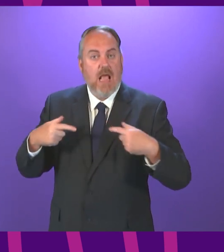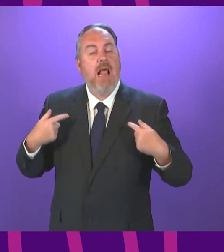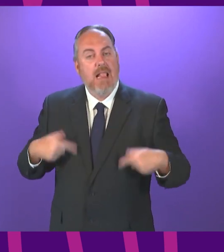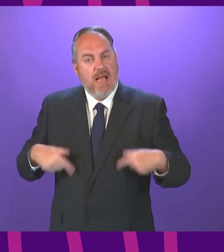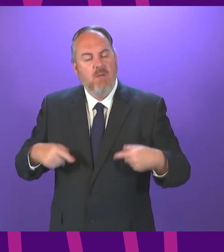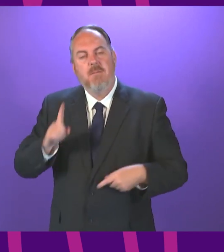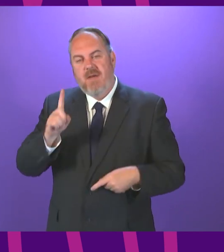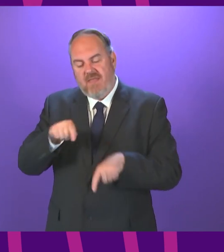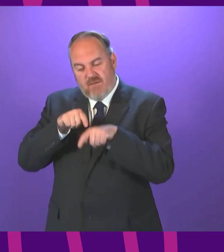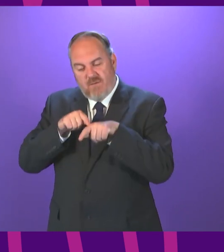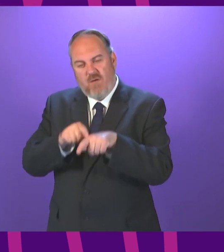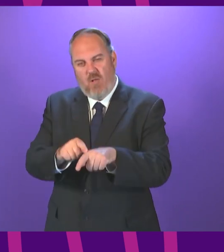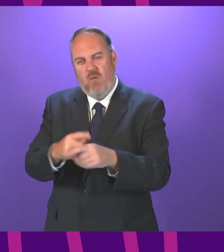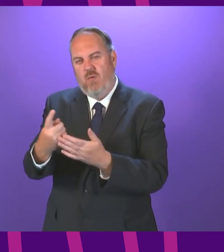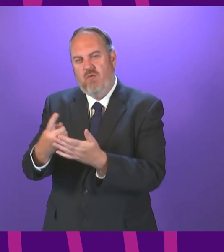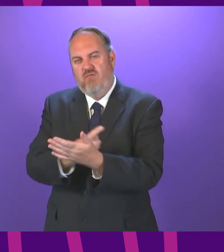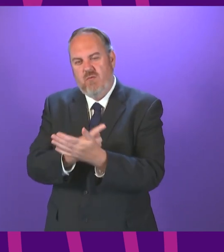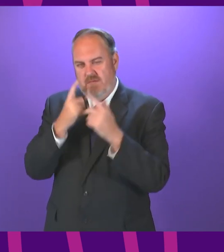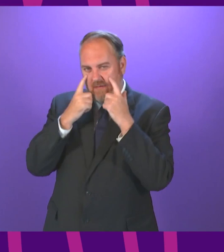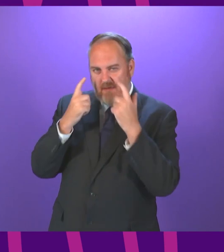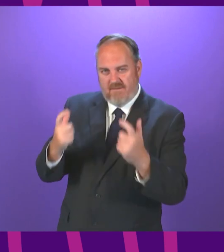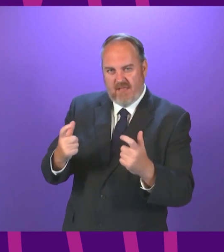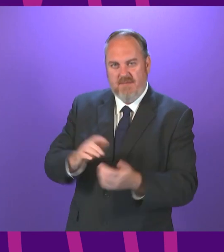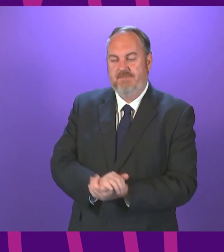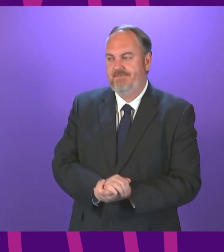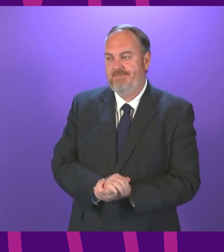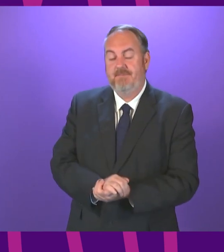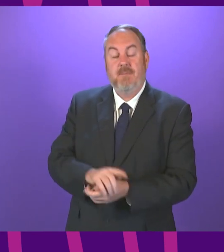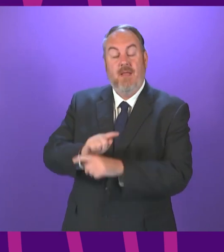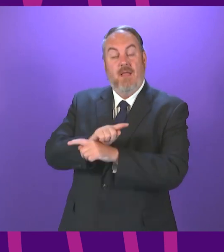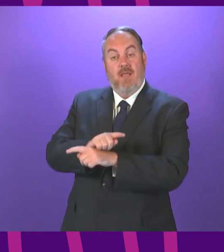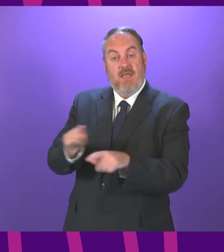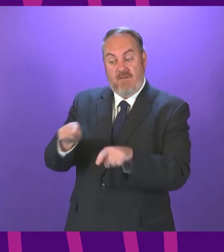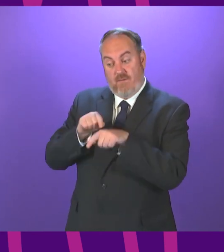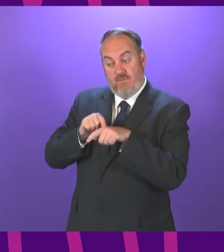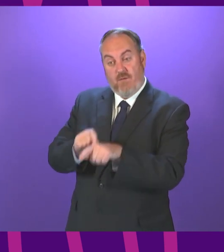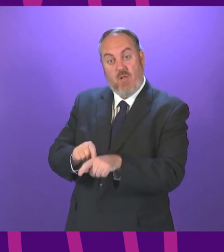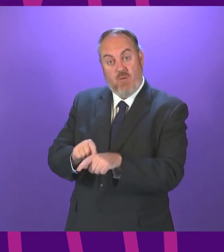recommends. Care homes are being supported to adopt the guidance by local oversight teams, which